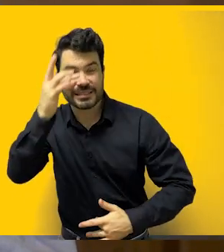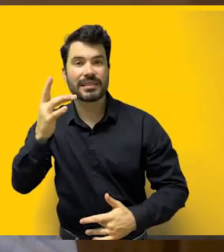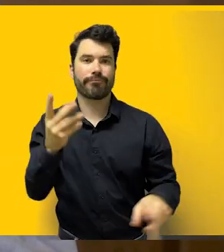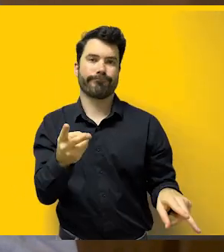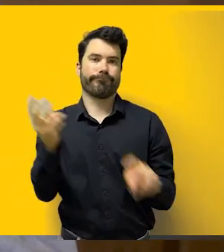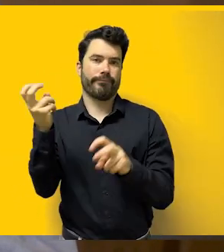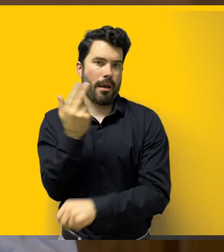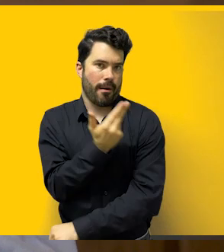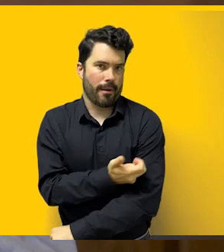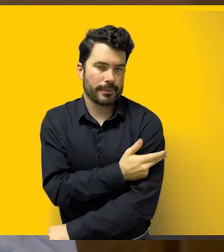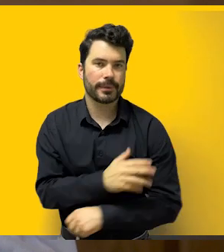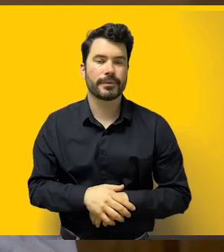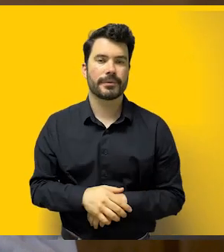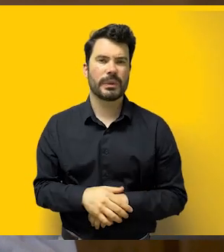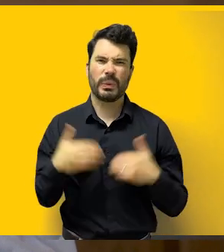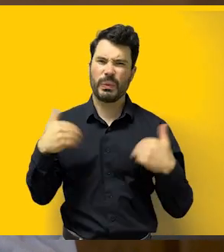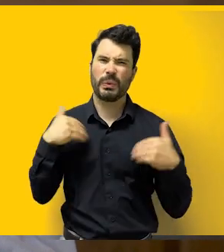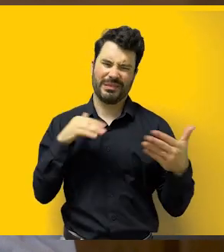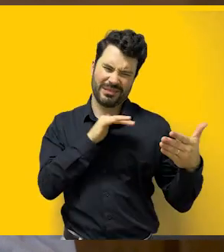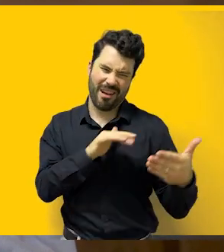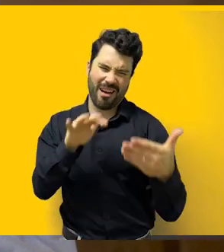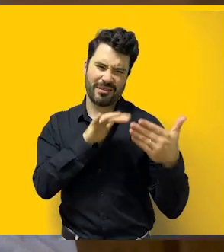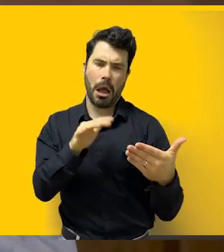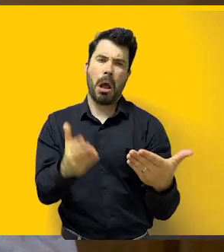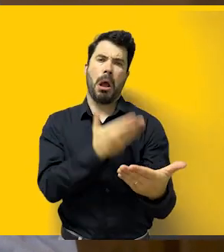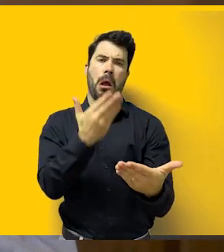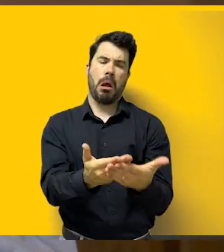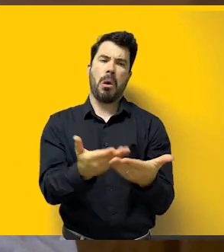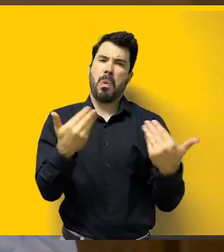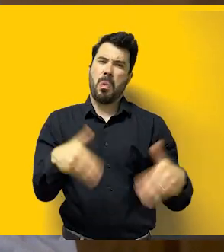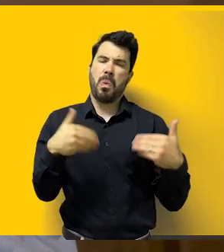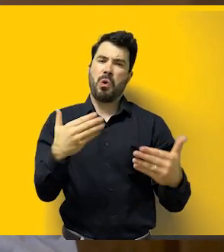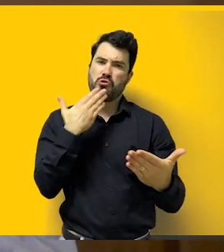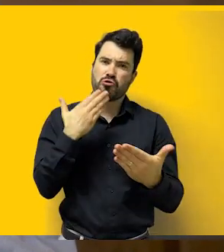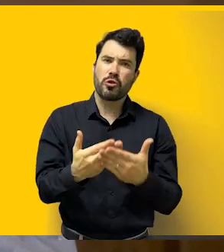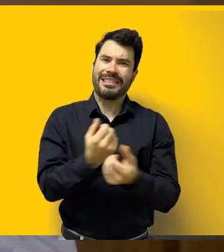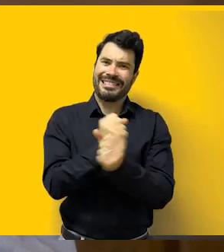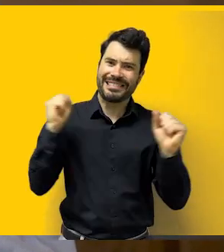A highly vaccinated workforce provides the safest environment for workforce members and patients.